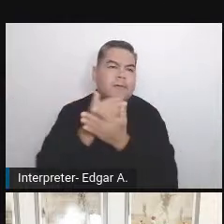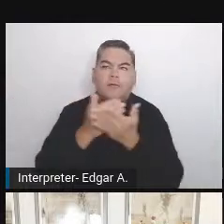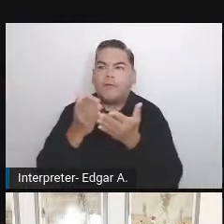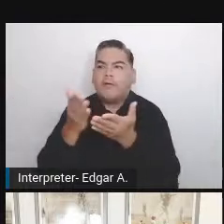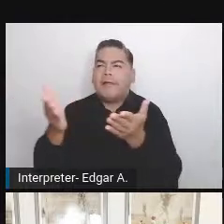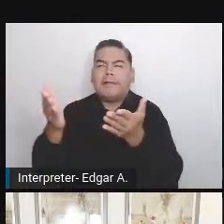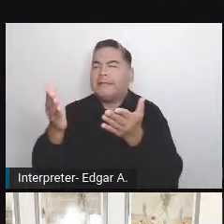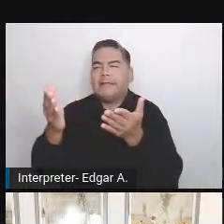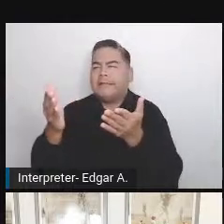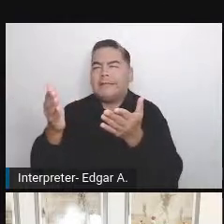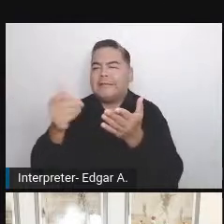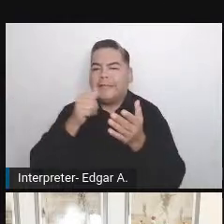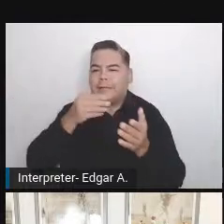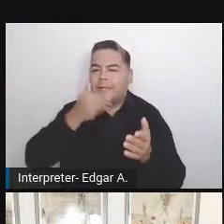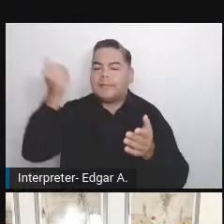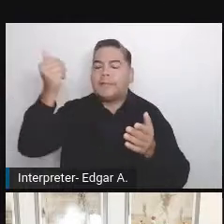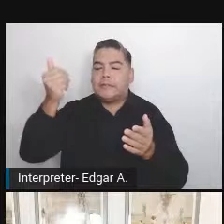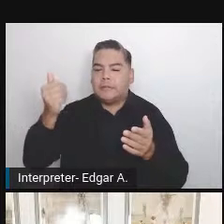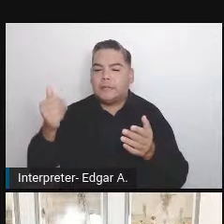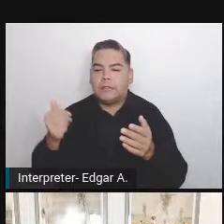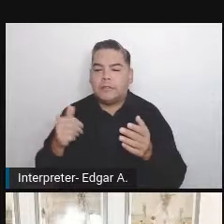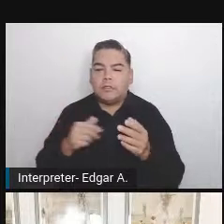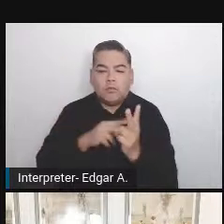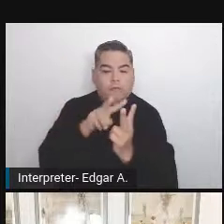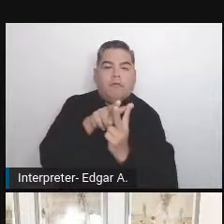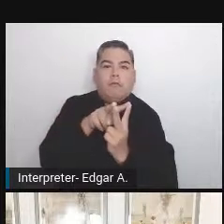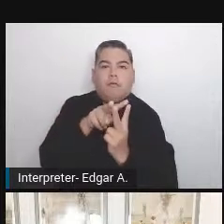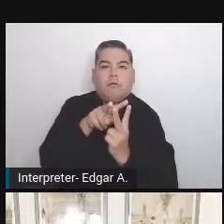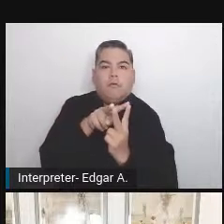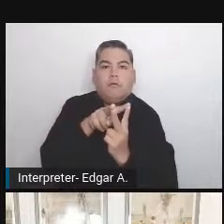ever been in Poland but the infrastructure there is not the best.